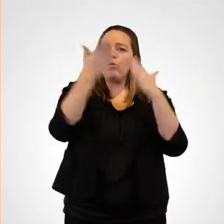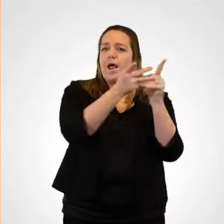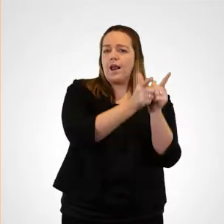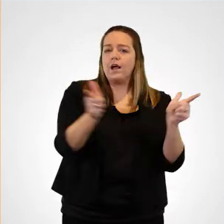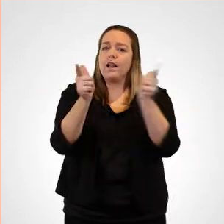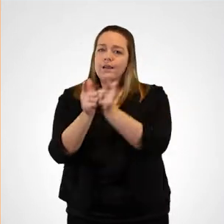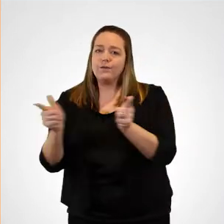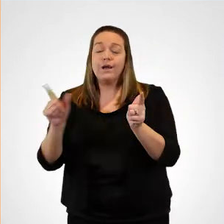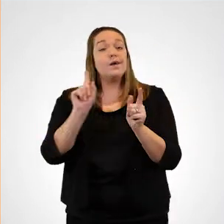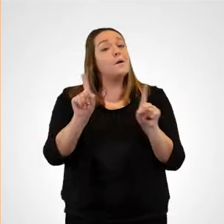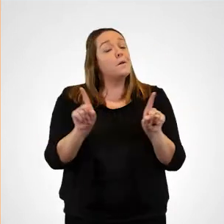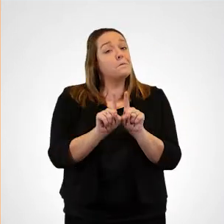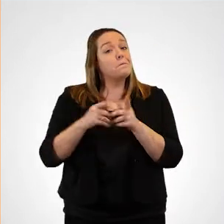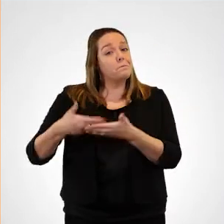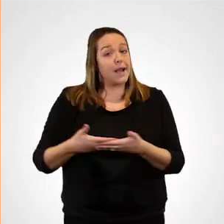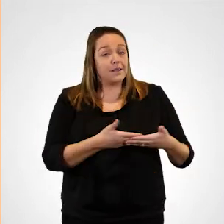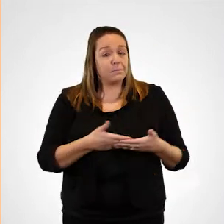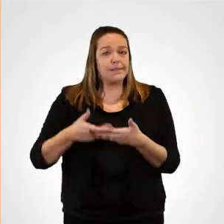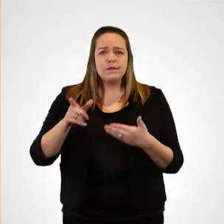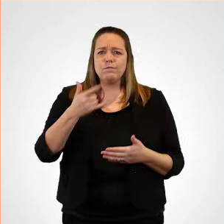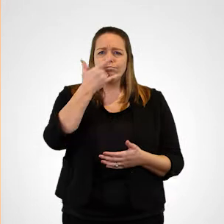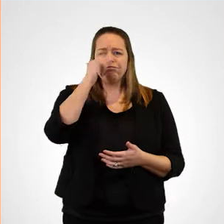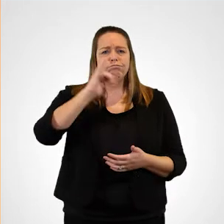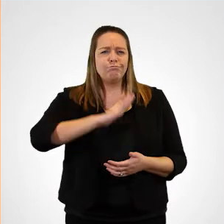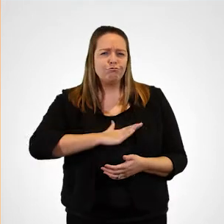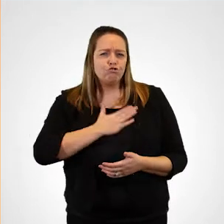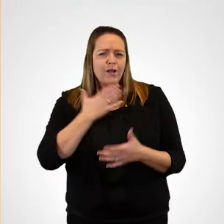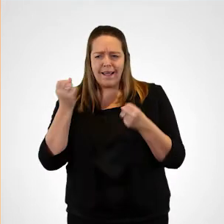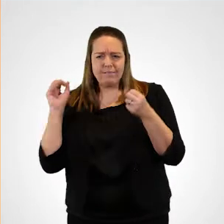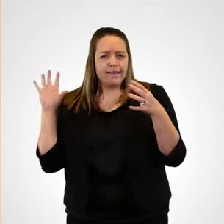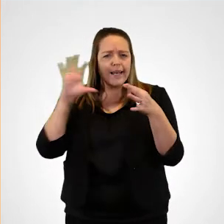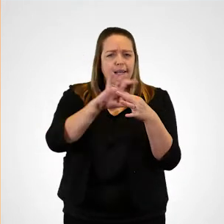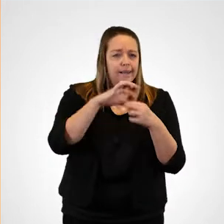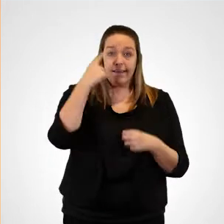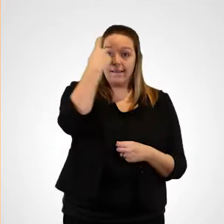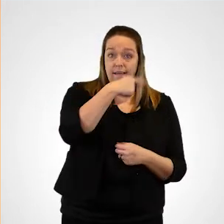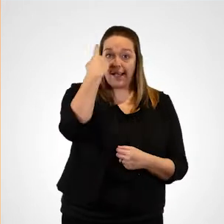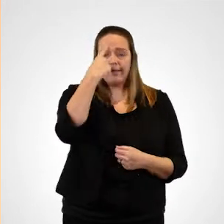but babies are also very, very interested in the links between faces and voices.